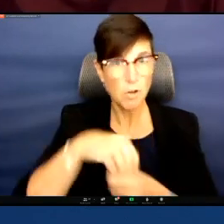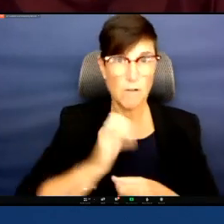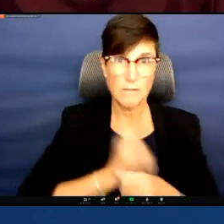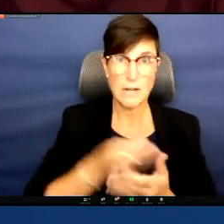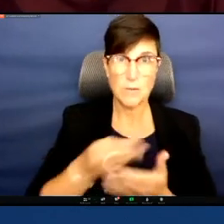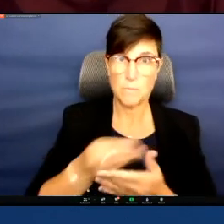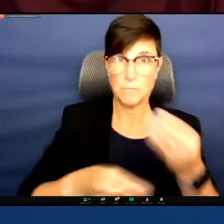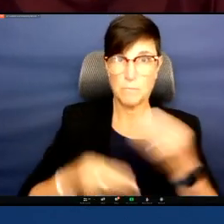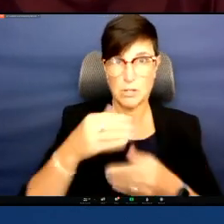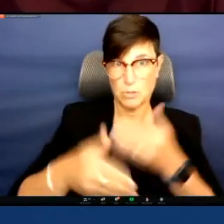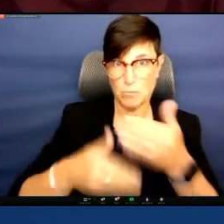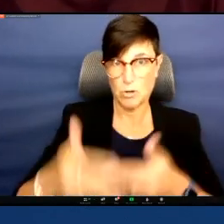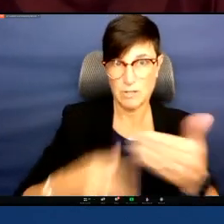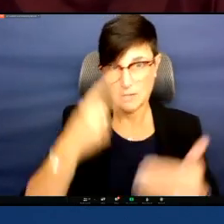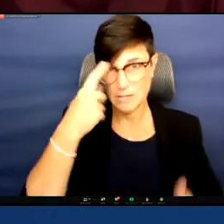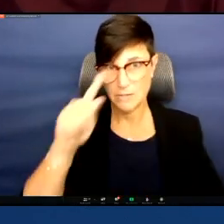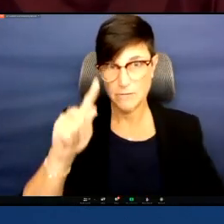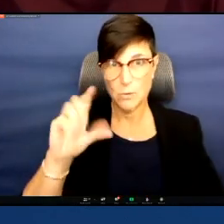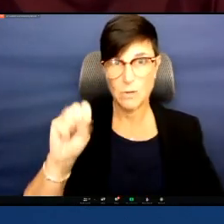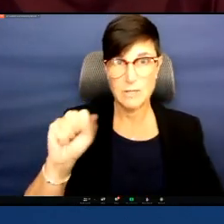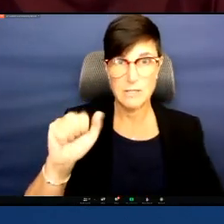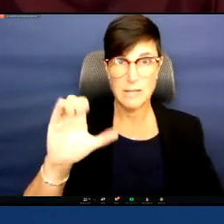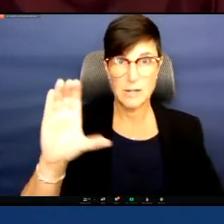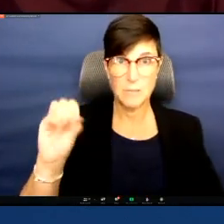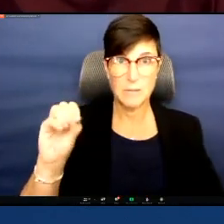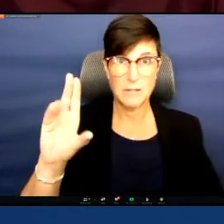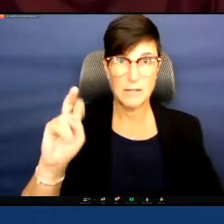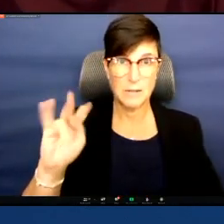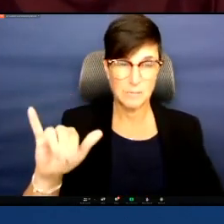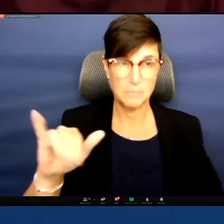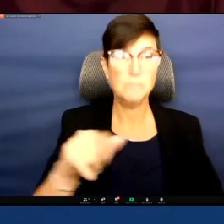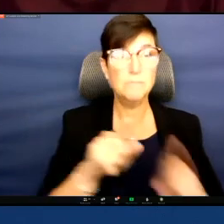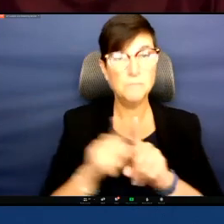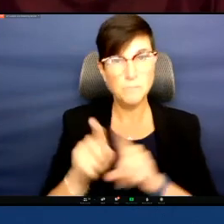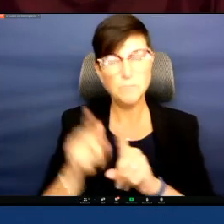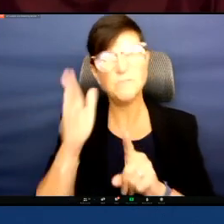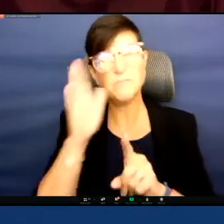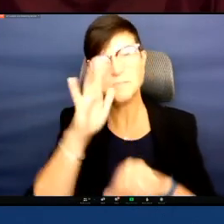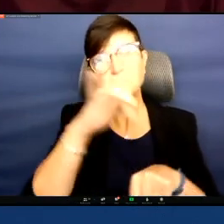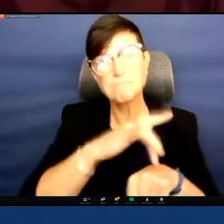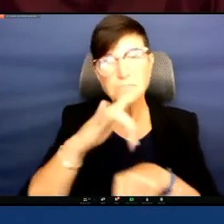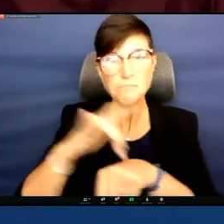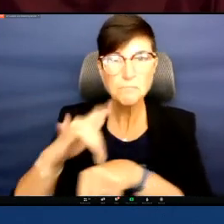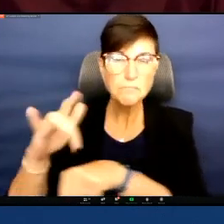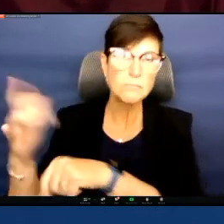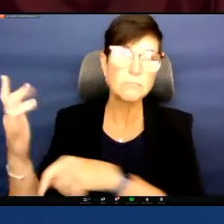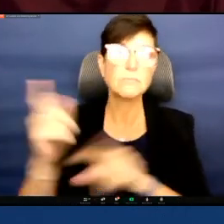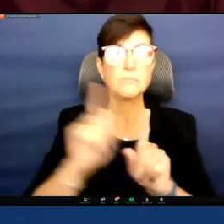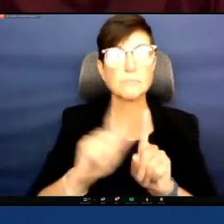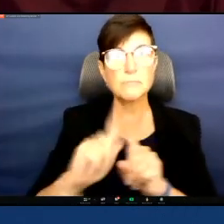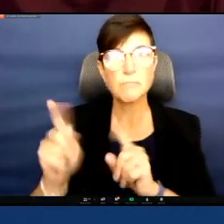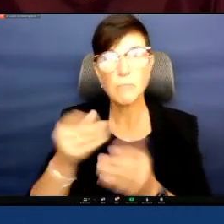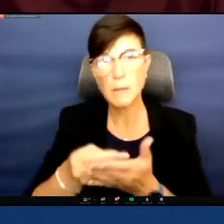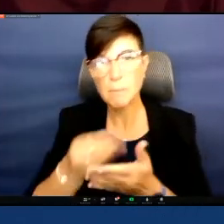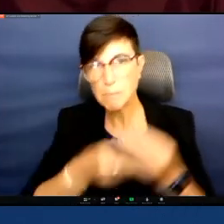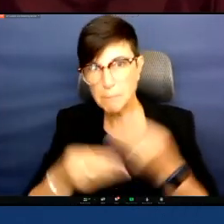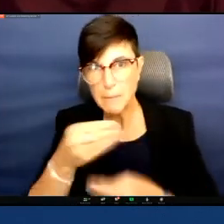And we'll also include an overview of the general budget concepts, as well as some detail on the county's budget.